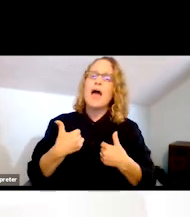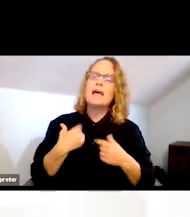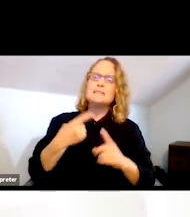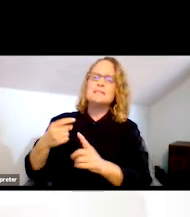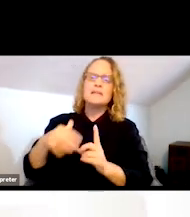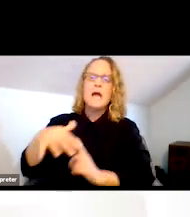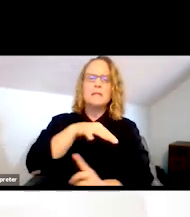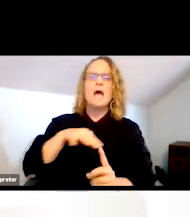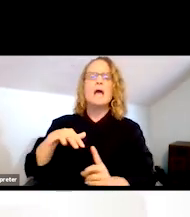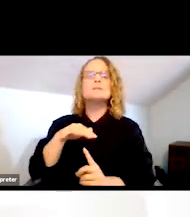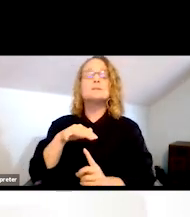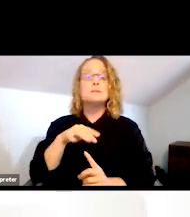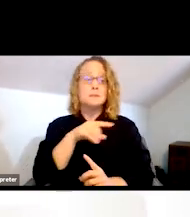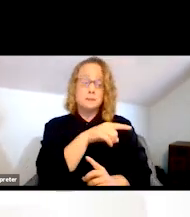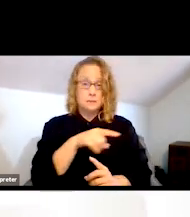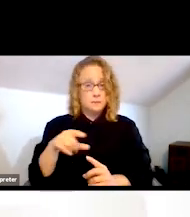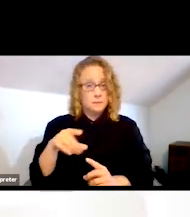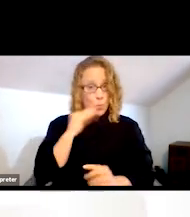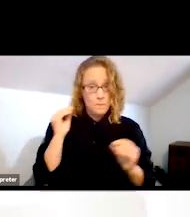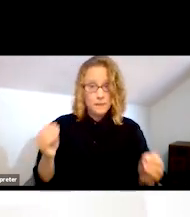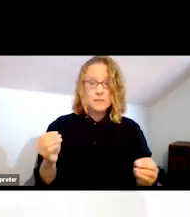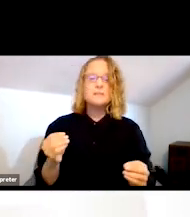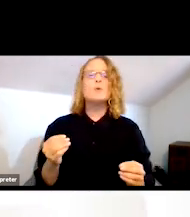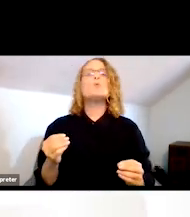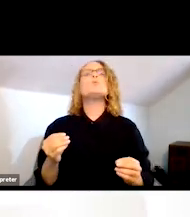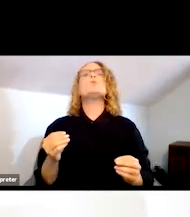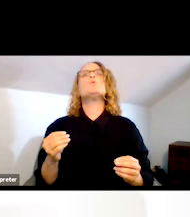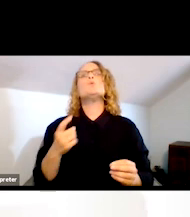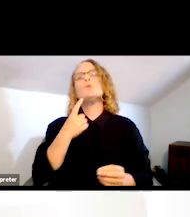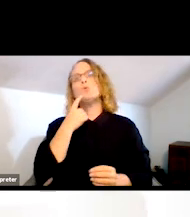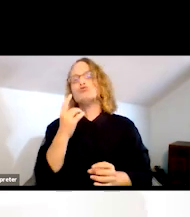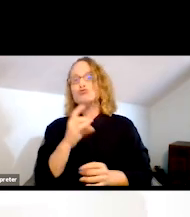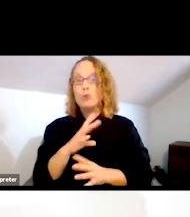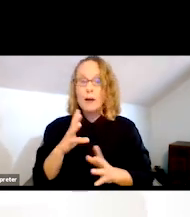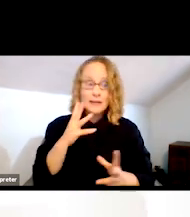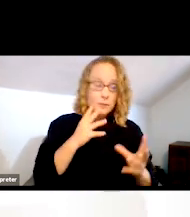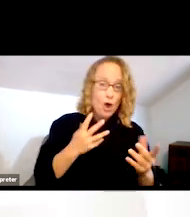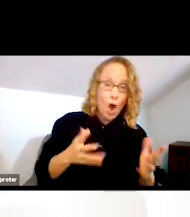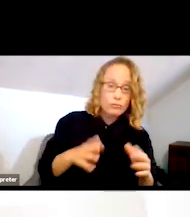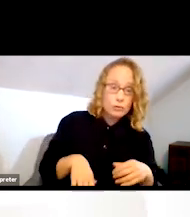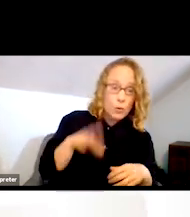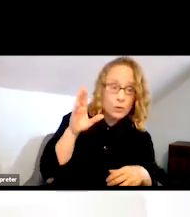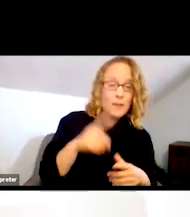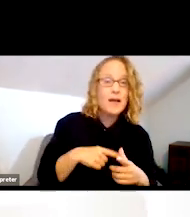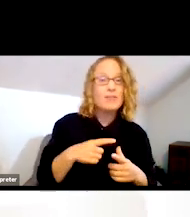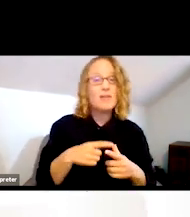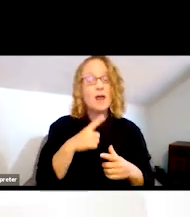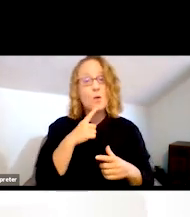We talked earlier about the nature of trauma and how it sort of develops and everything,